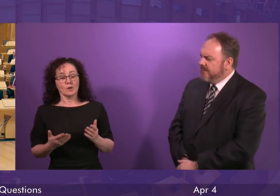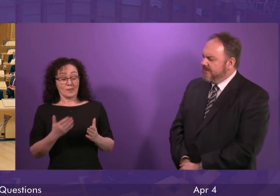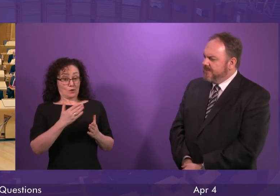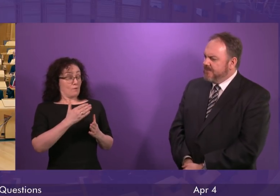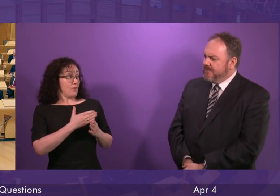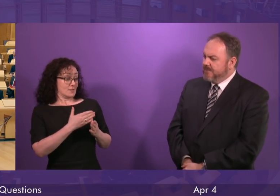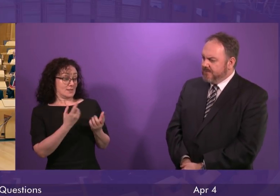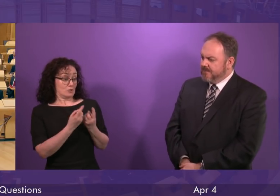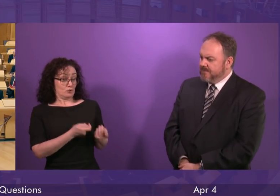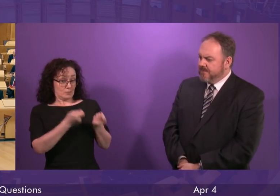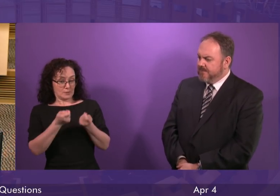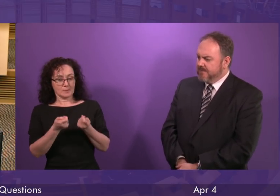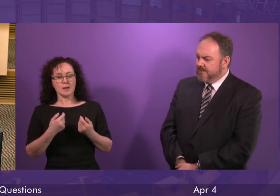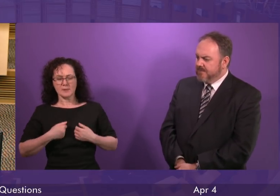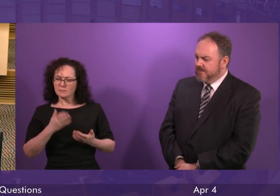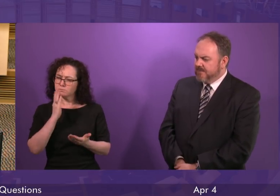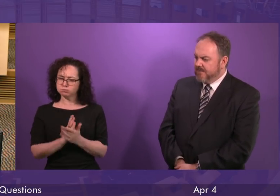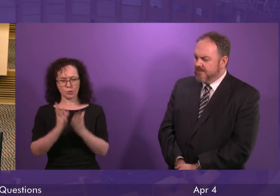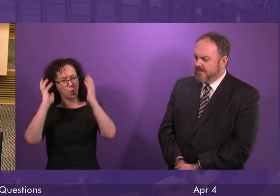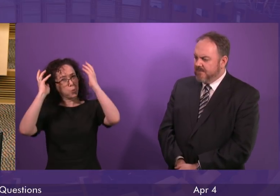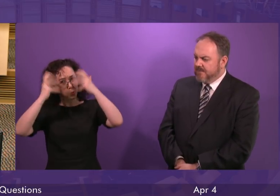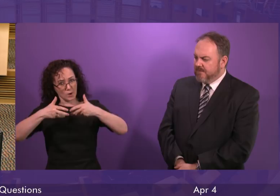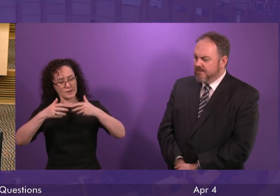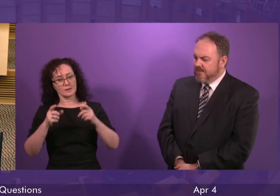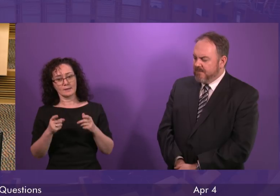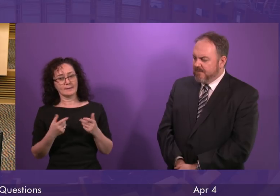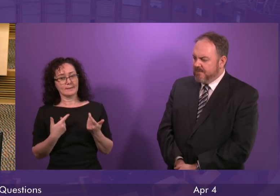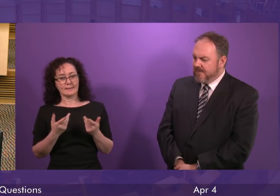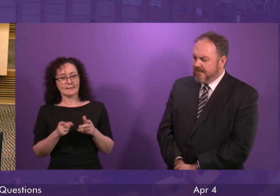The First Minister (Nicola Sturgeon): I am very concerned that a deal might lead